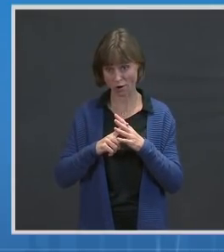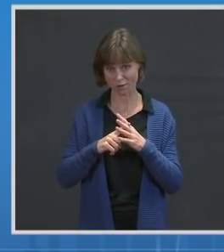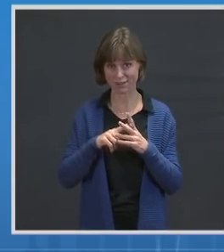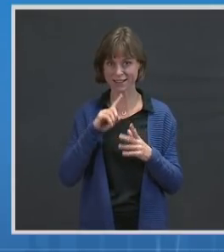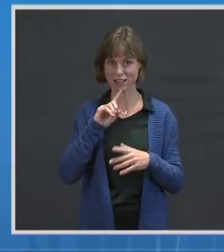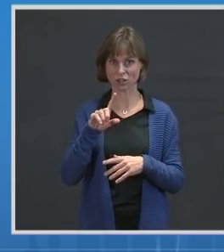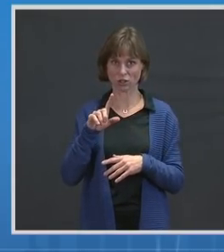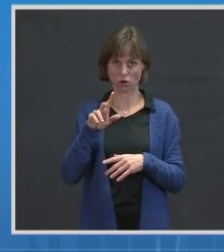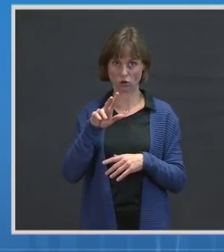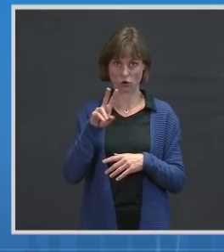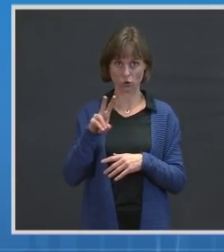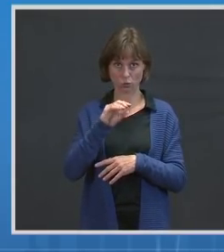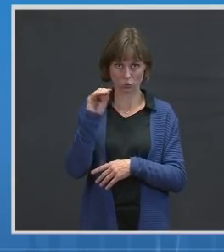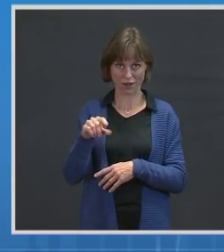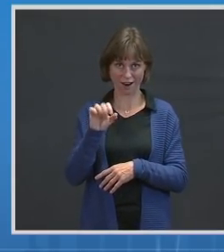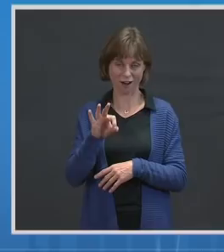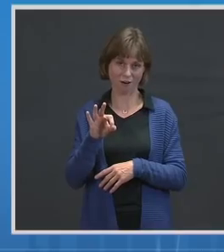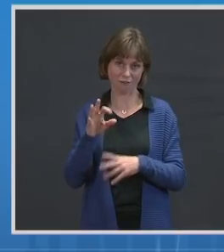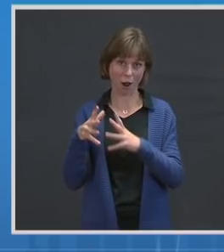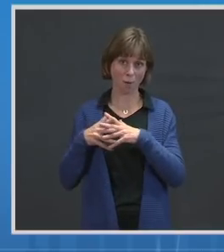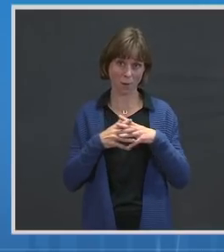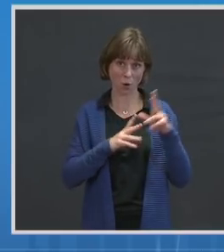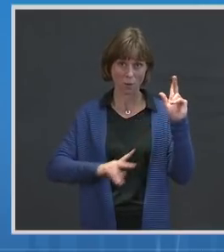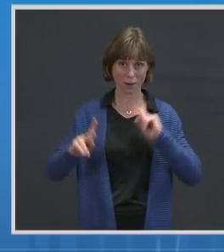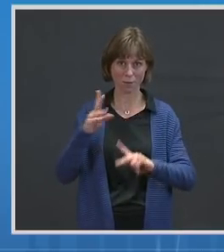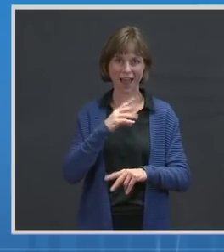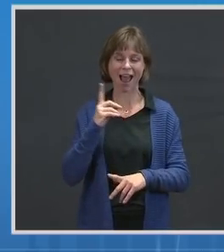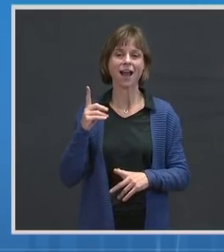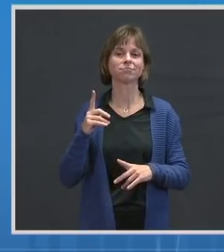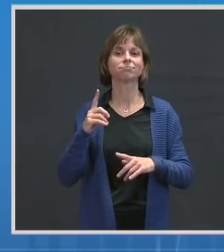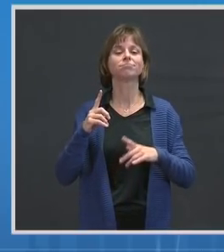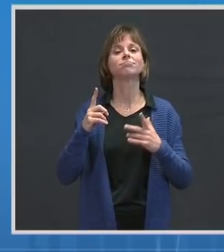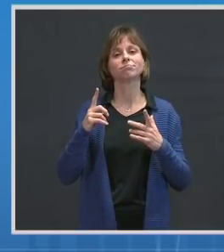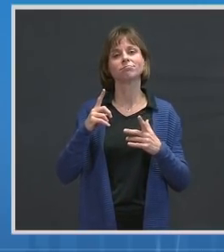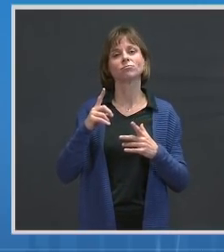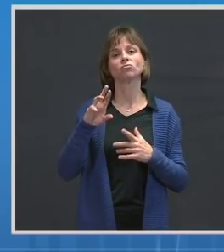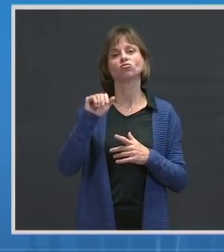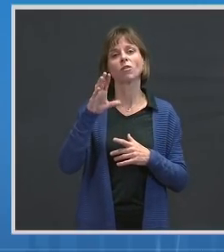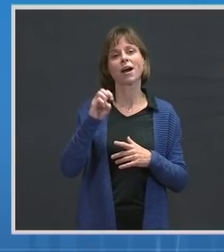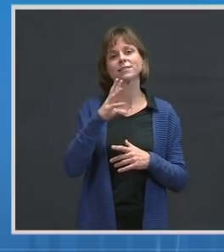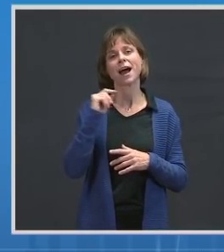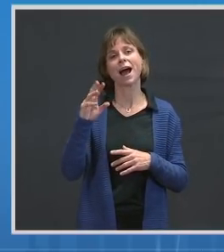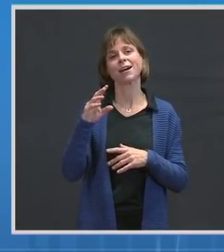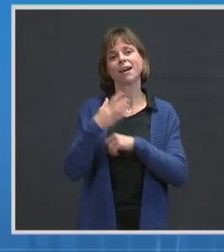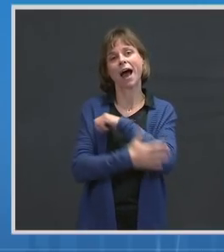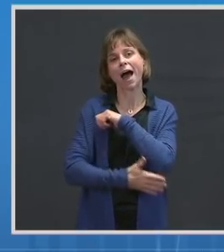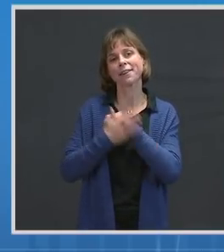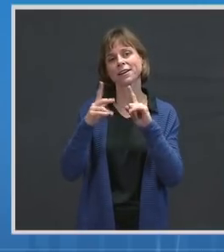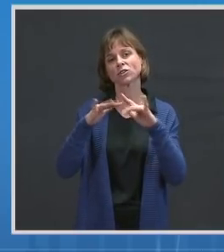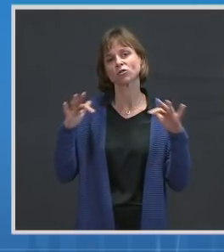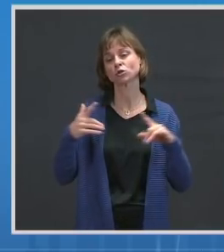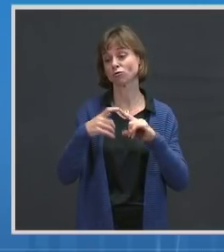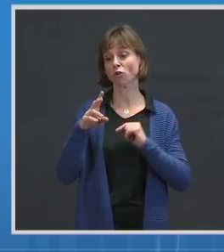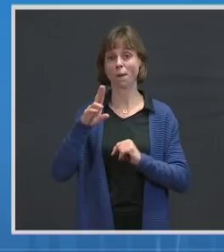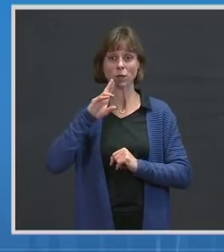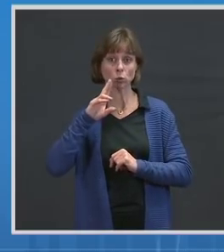and also includes significant racial and ethnic diversity. You know, from Houston, to Detroit, L.A., to Atlanta --